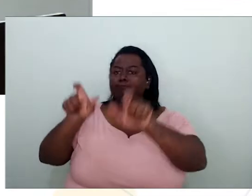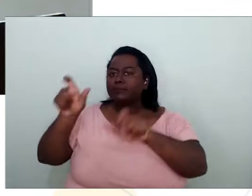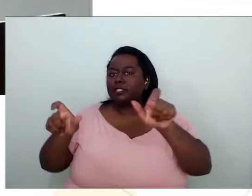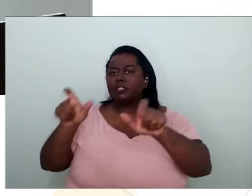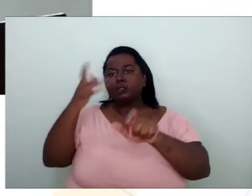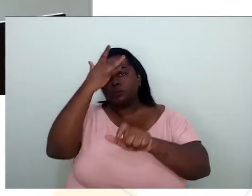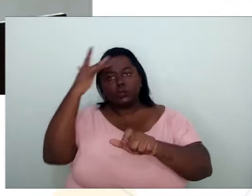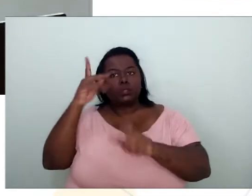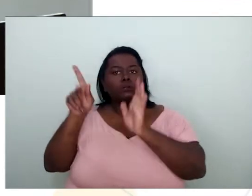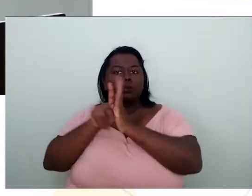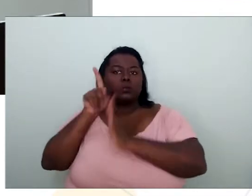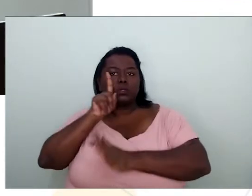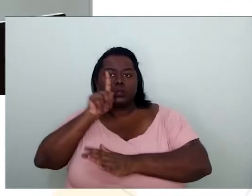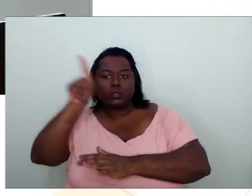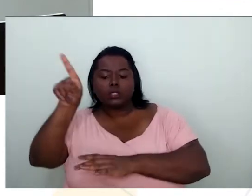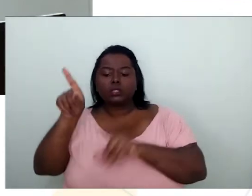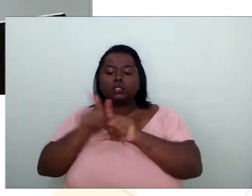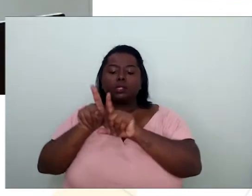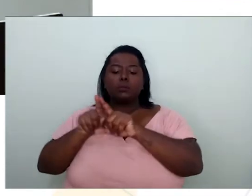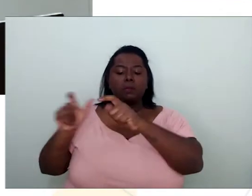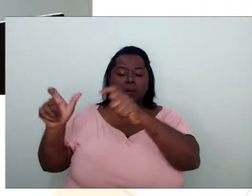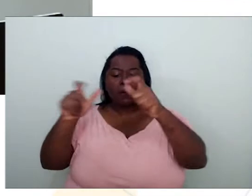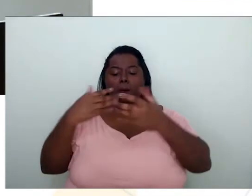in the United States who started talking about open